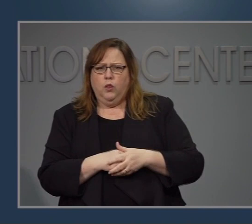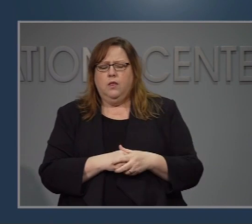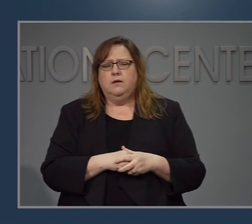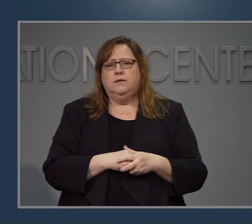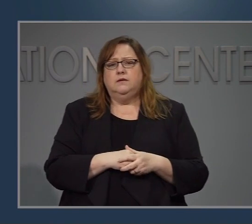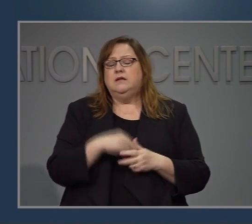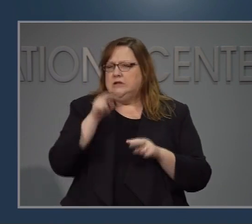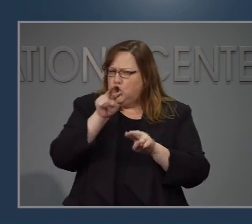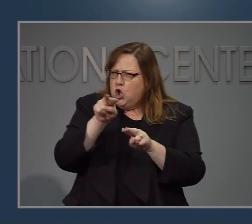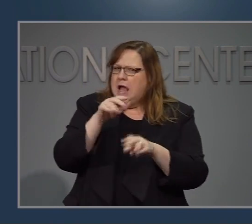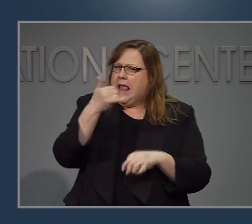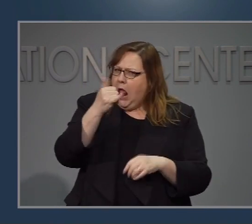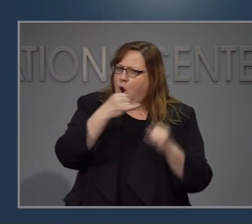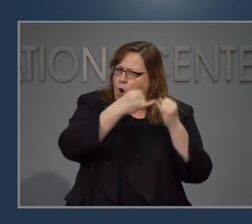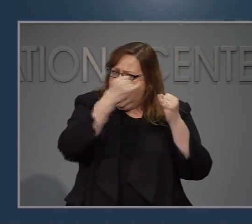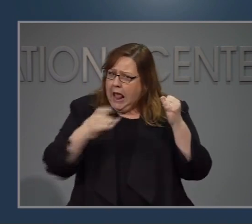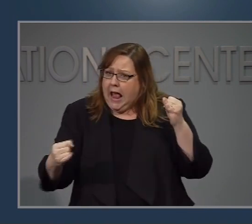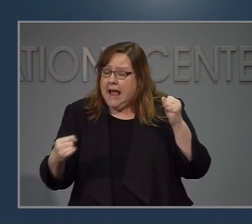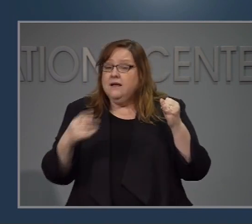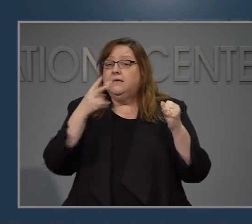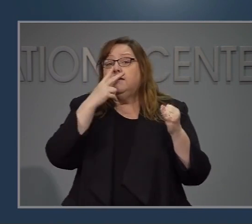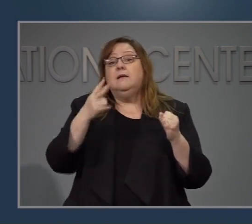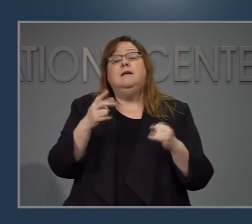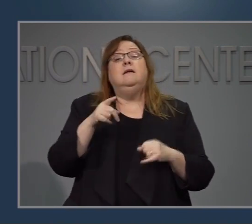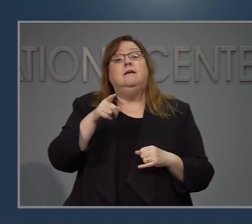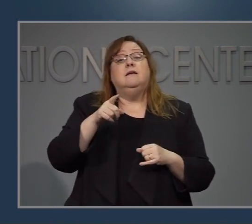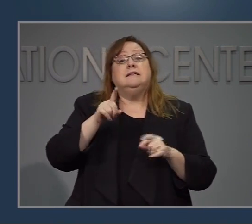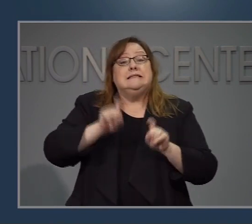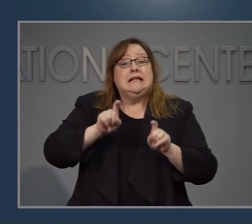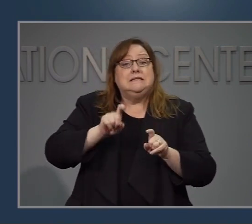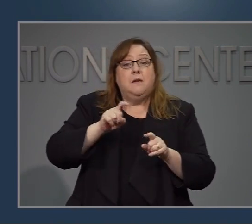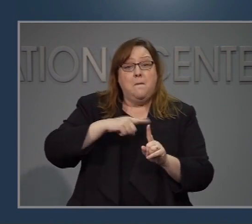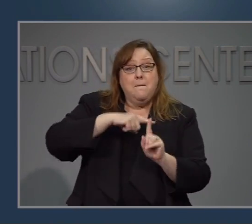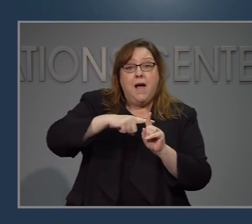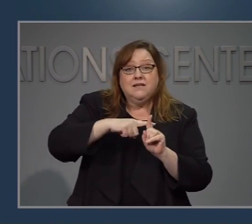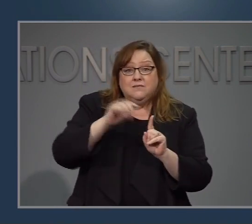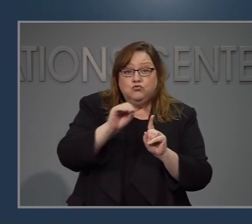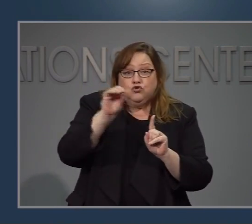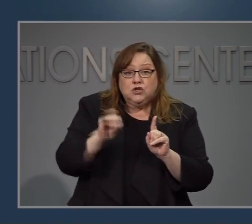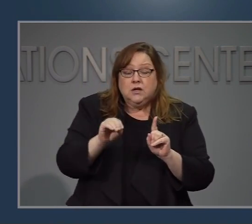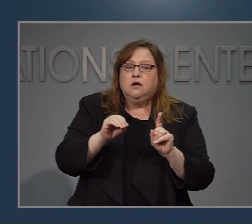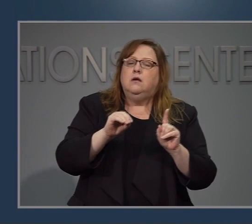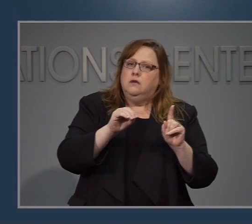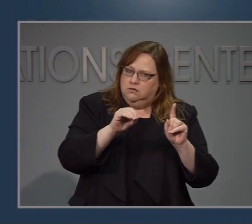IMPORTANT TO INTERPRET THE LAST GRAPH YOU JUST SAW AND THIS GRAPH TOGETHER. I WANT TO DRAW YOUR ATTENTION AGAIN TO THAT